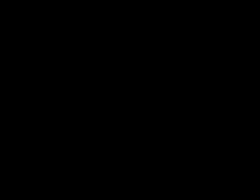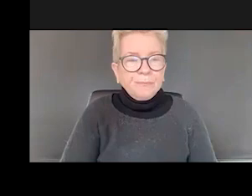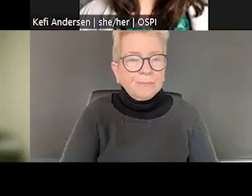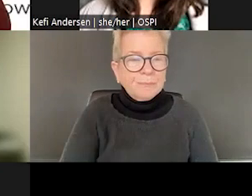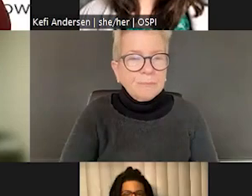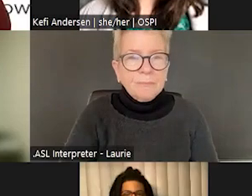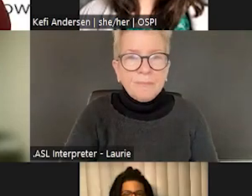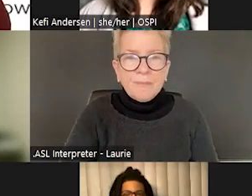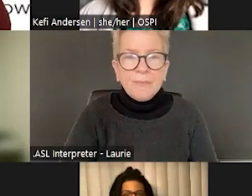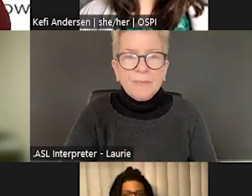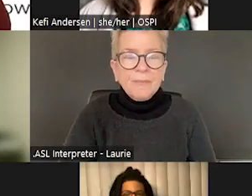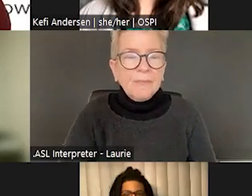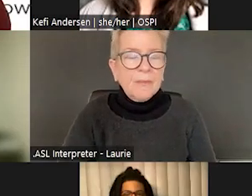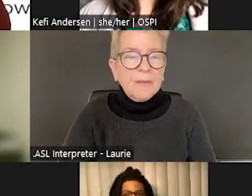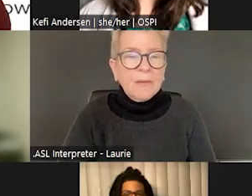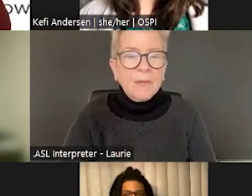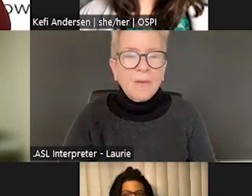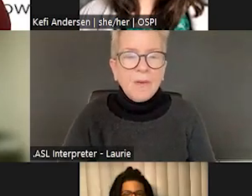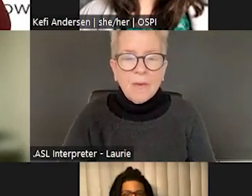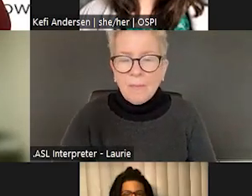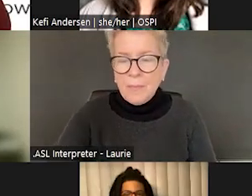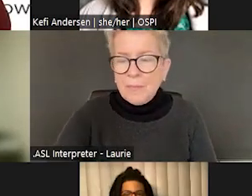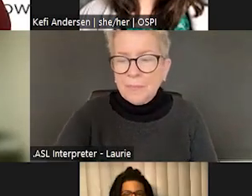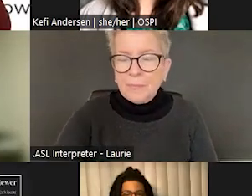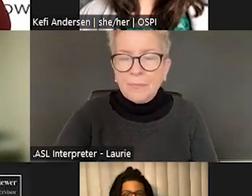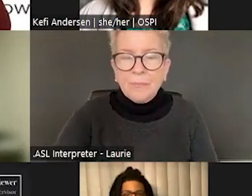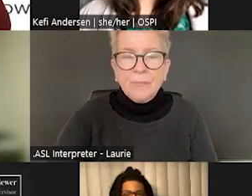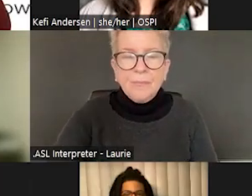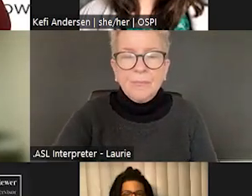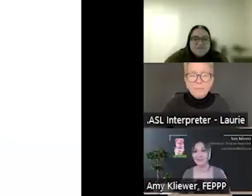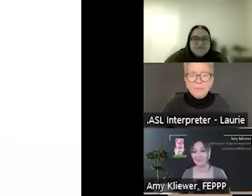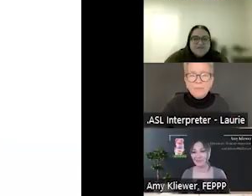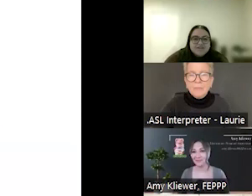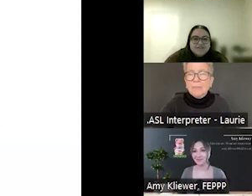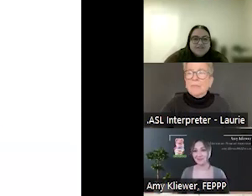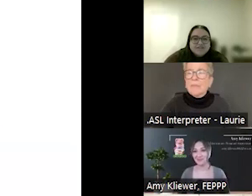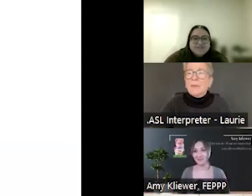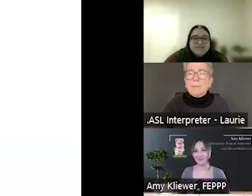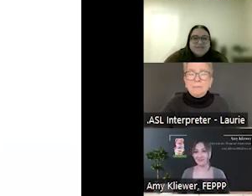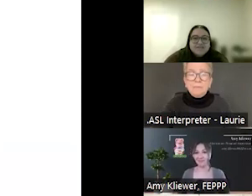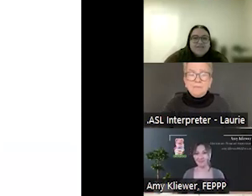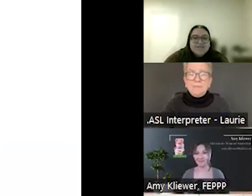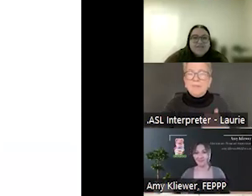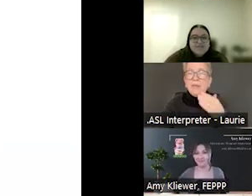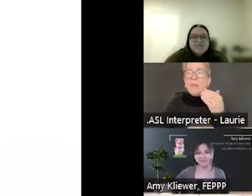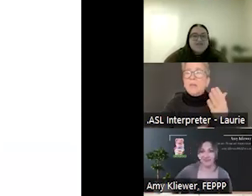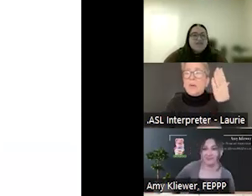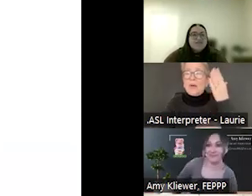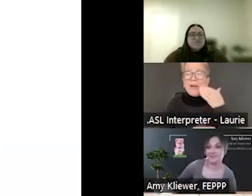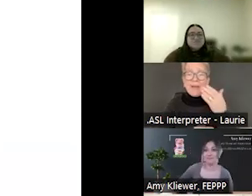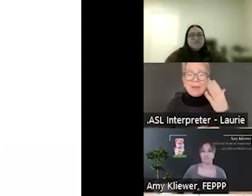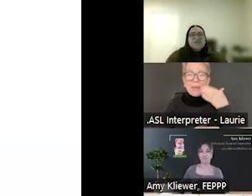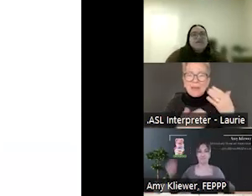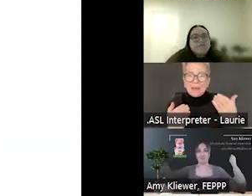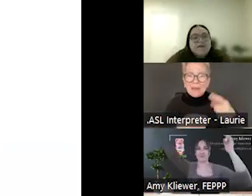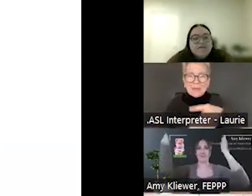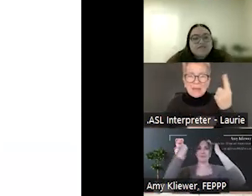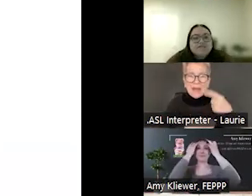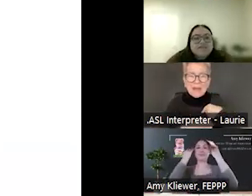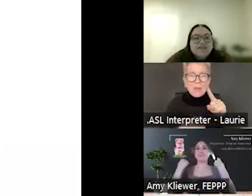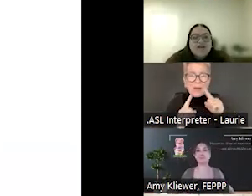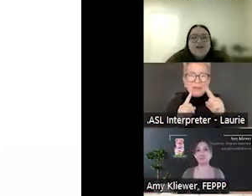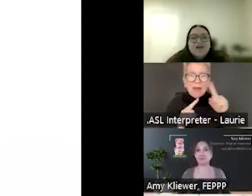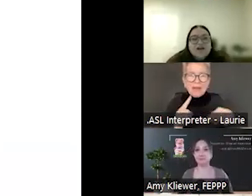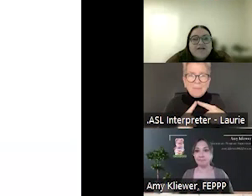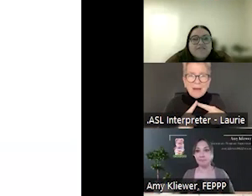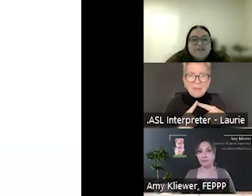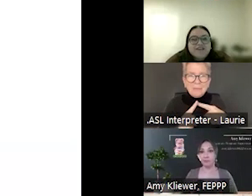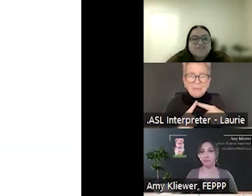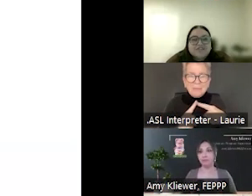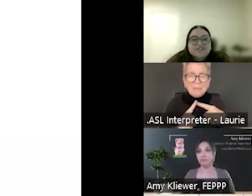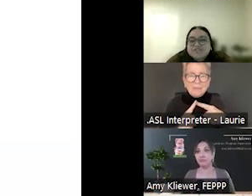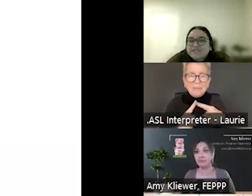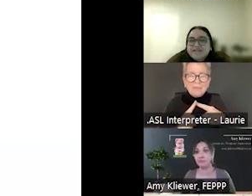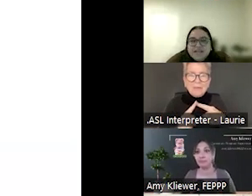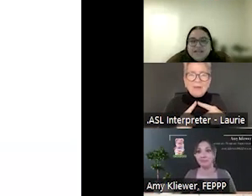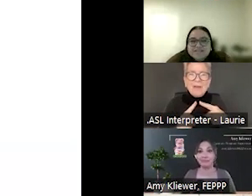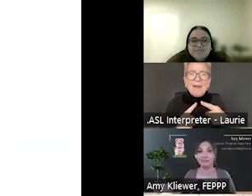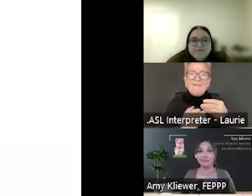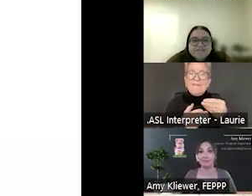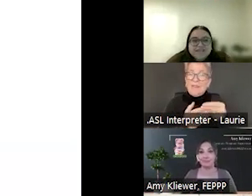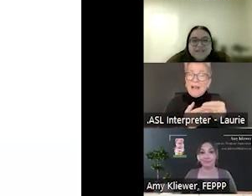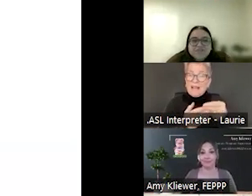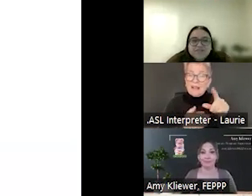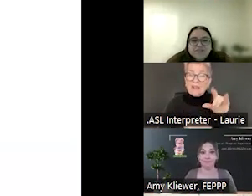Good morning everyone; today we are talking about financial literacy and asset based engagement,